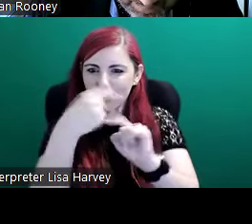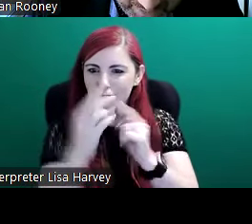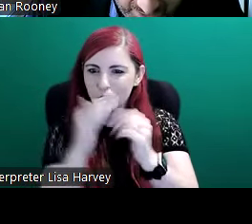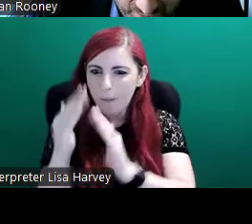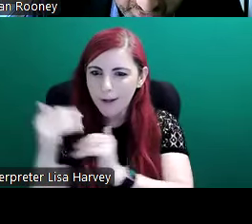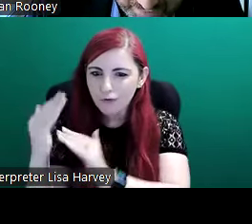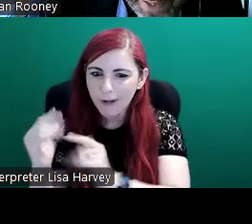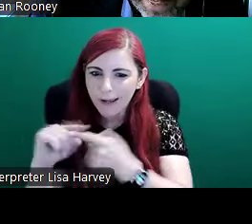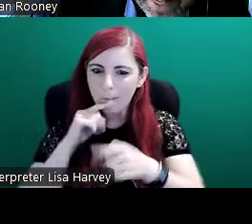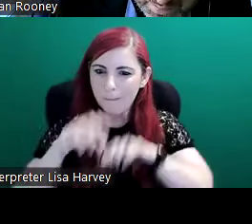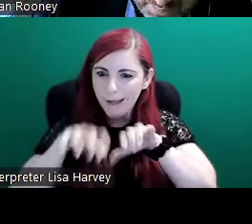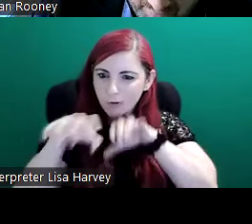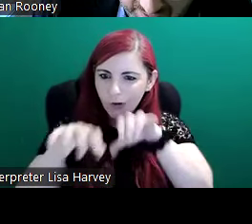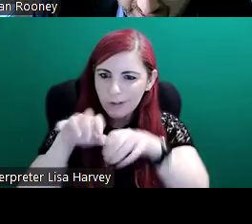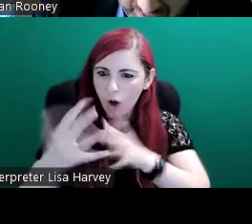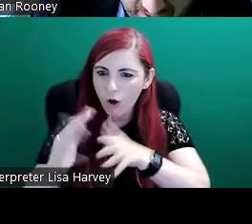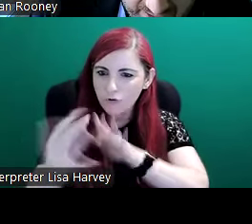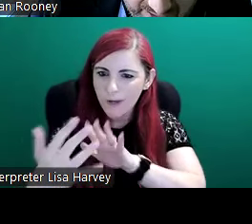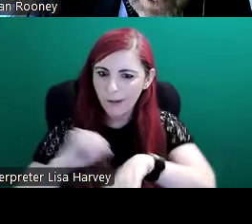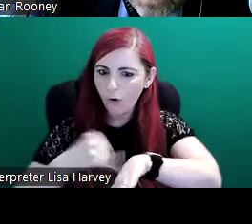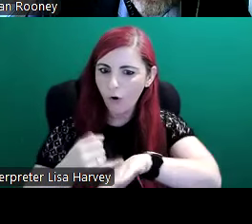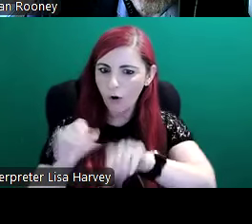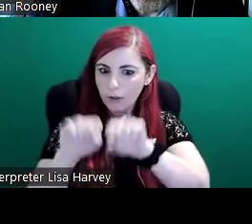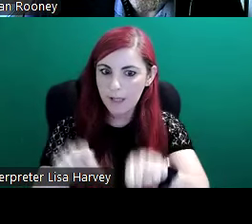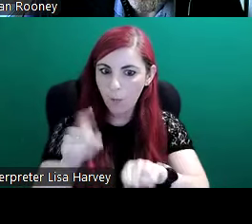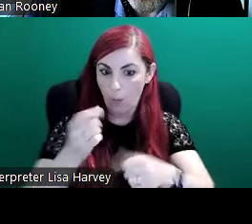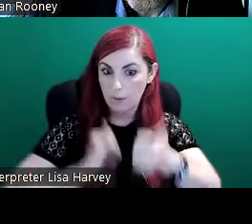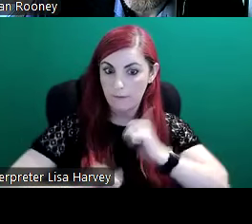scheme, was a favorite among modernists in the early decades of the 20th century.